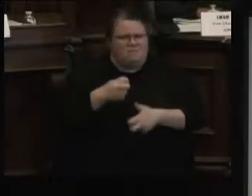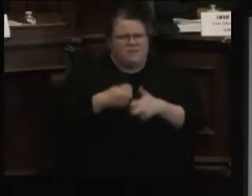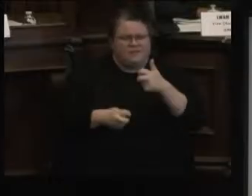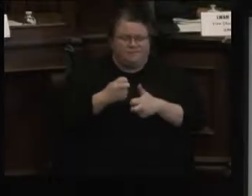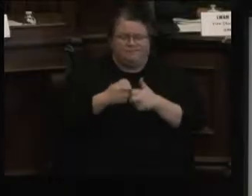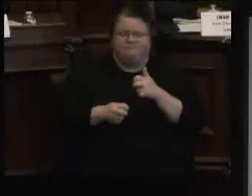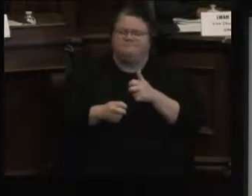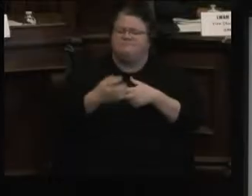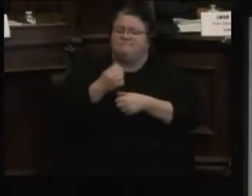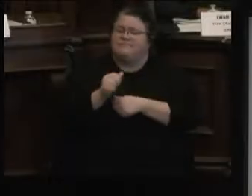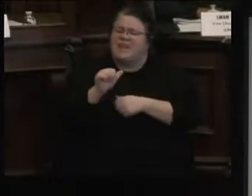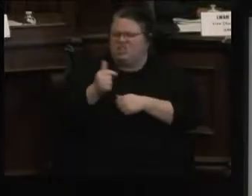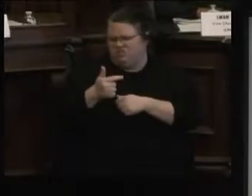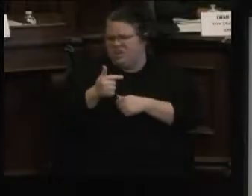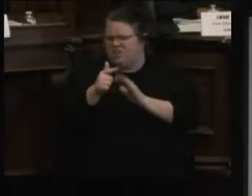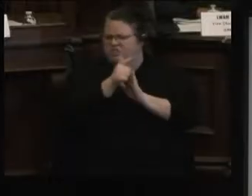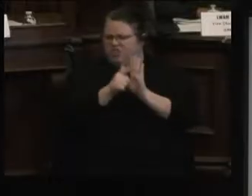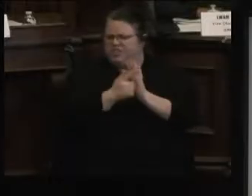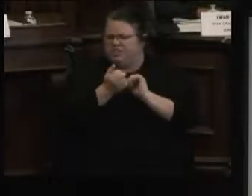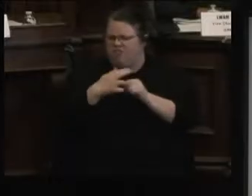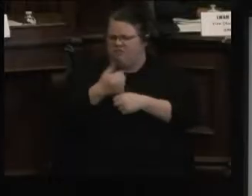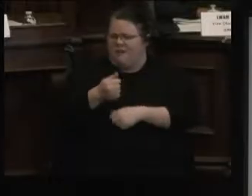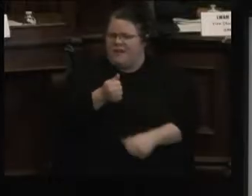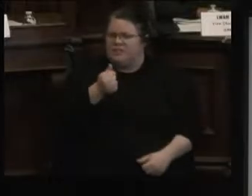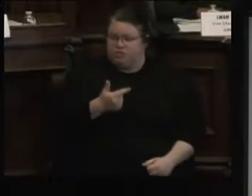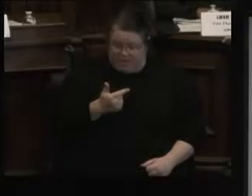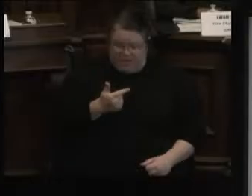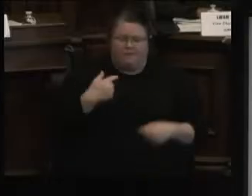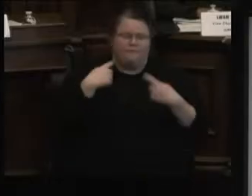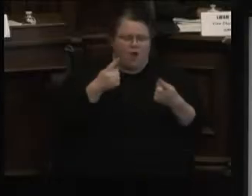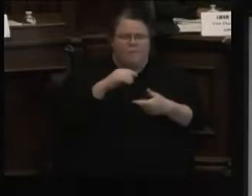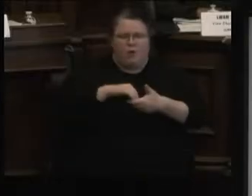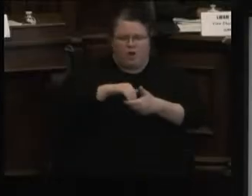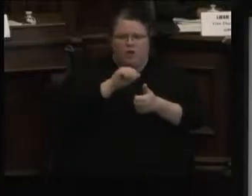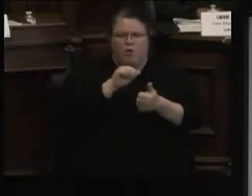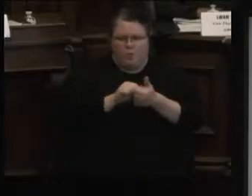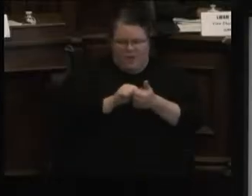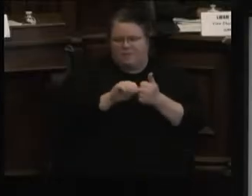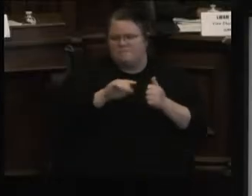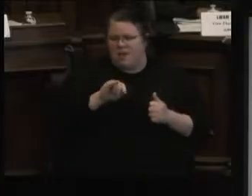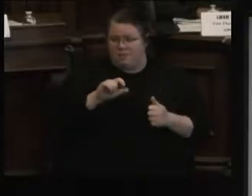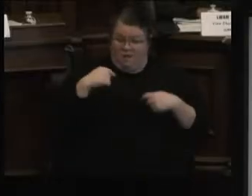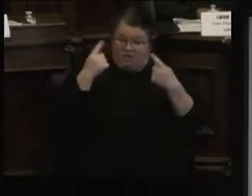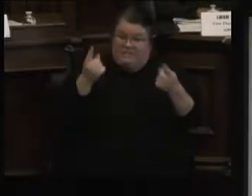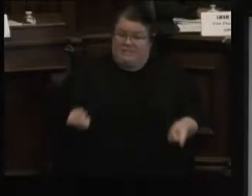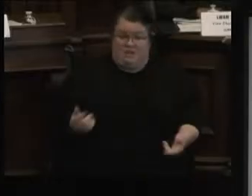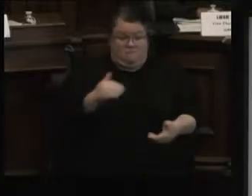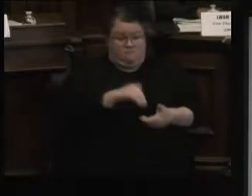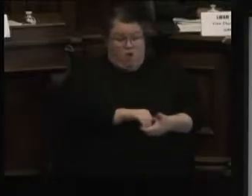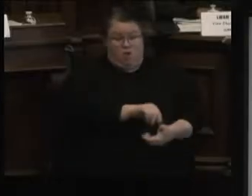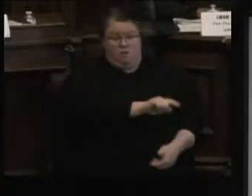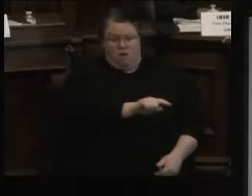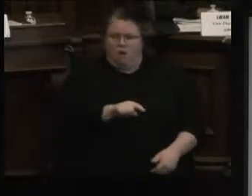access in the city of Rochester. The attorney general has been working with the language